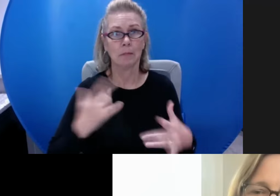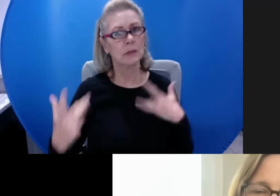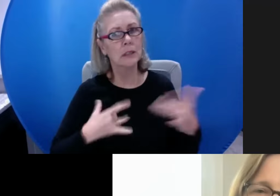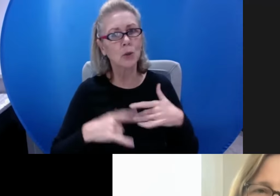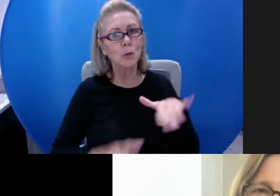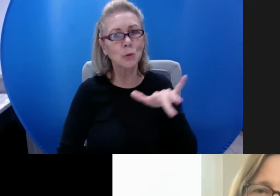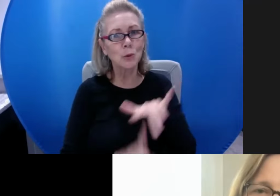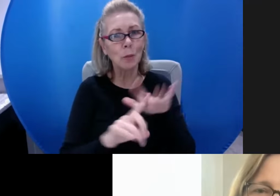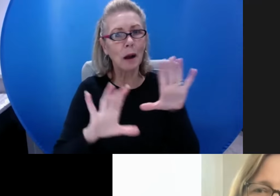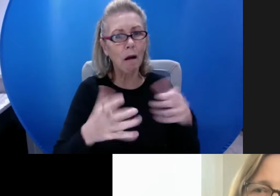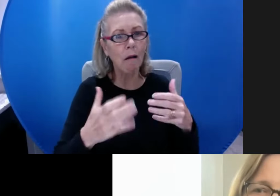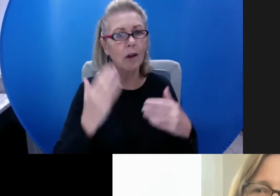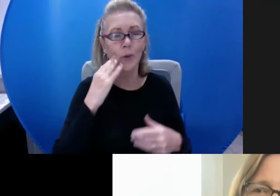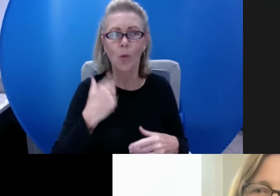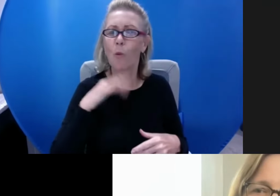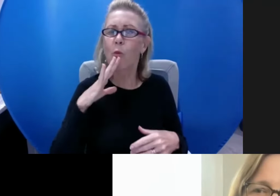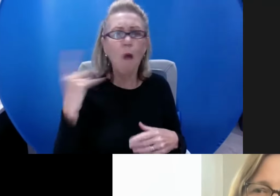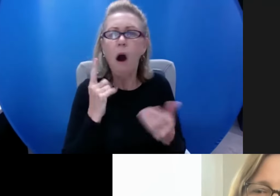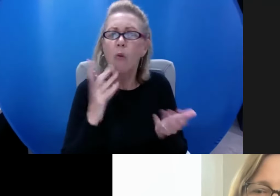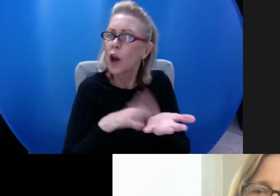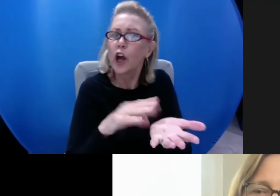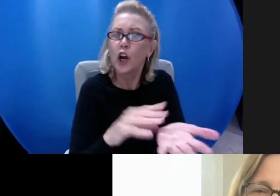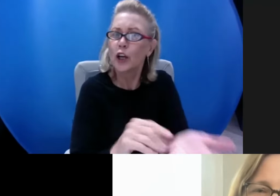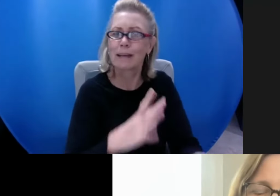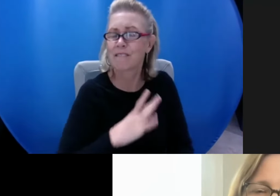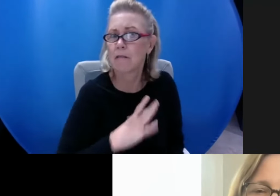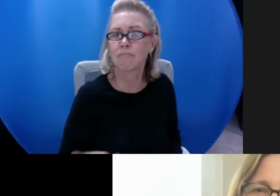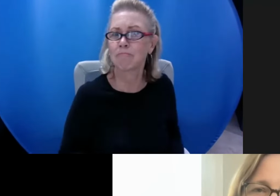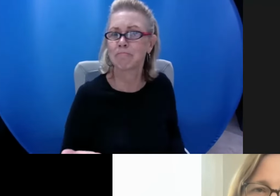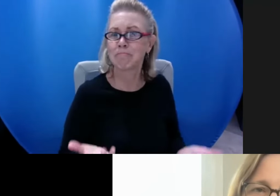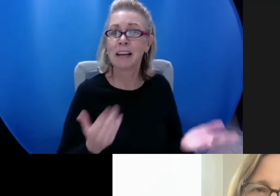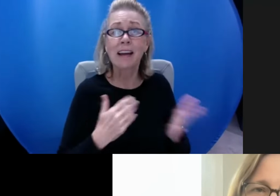I'm always going to be learning and even if I'm not learning these huge giant things, I'm learning